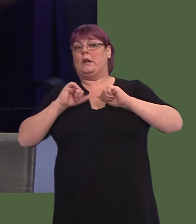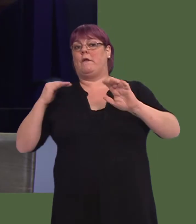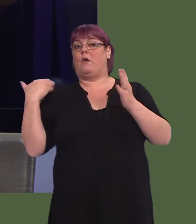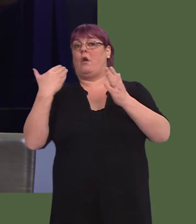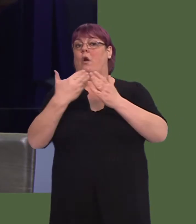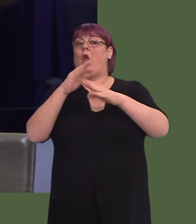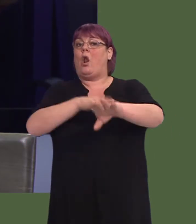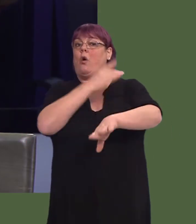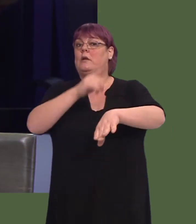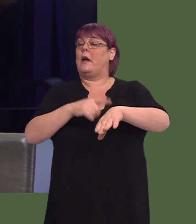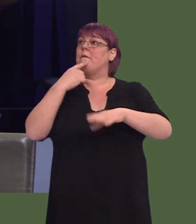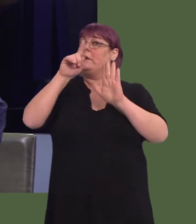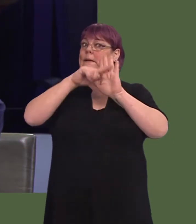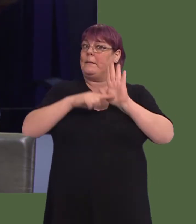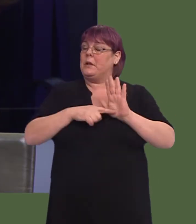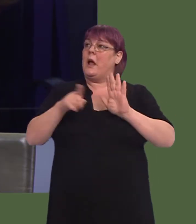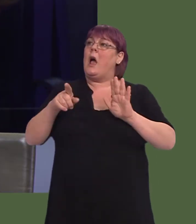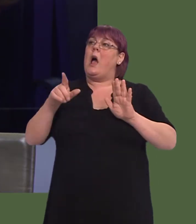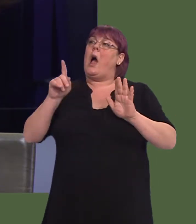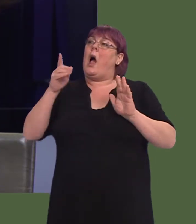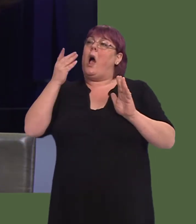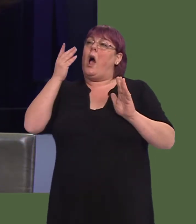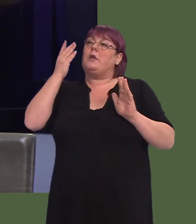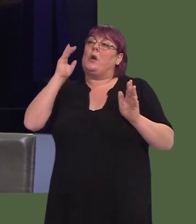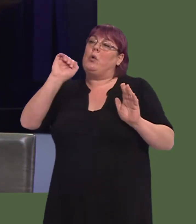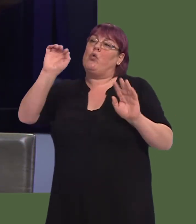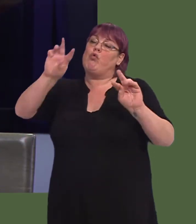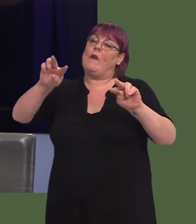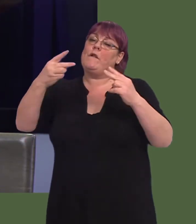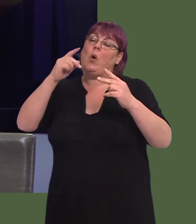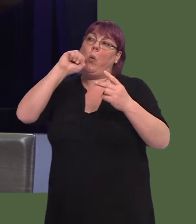I don't want to anticipate what your review is going to come up with, but we do have theówell,